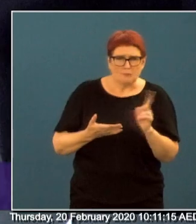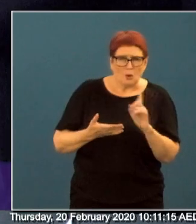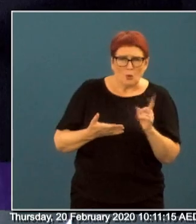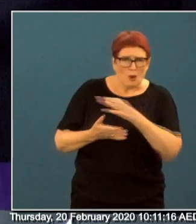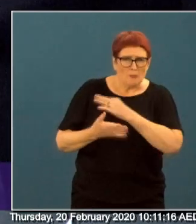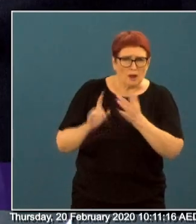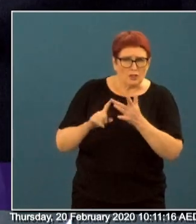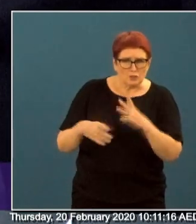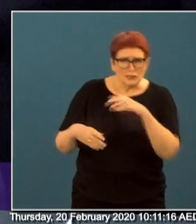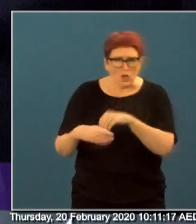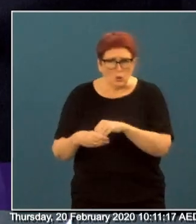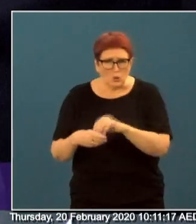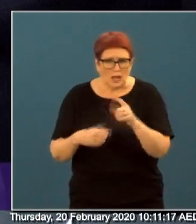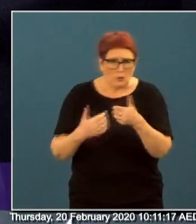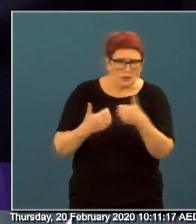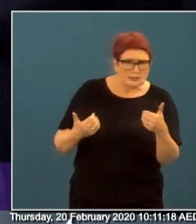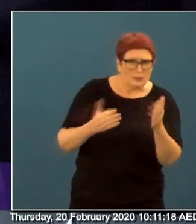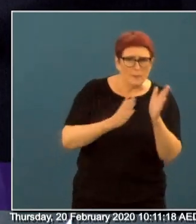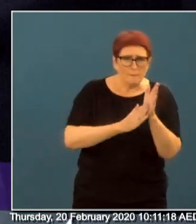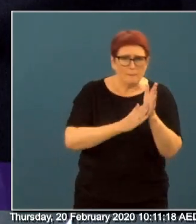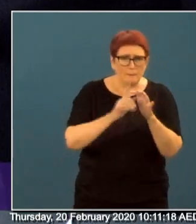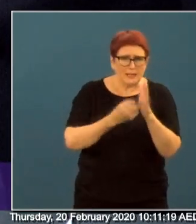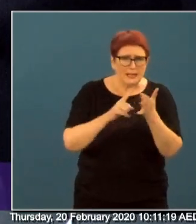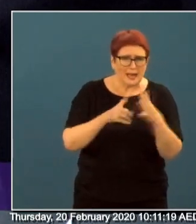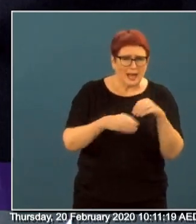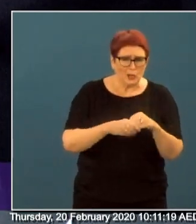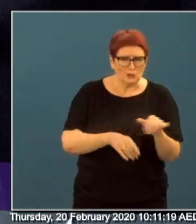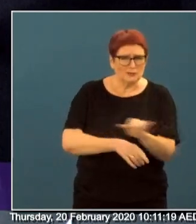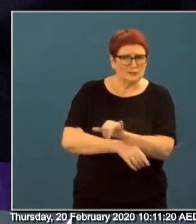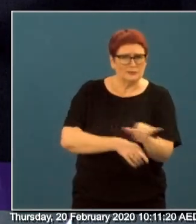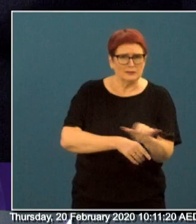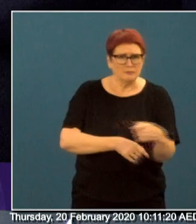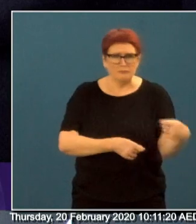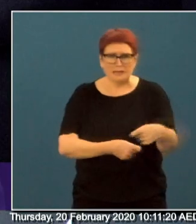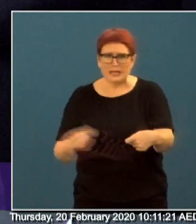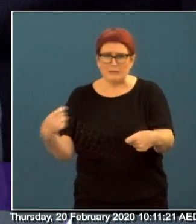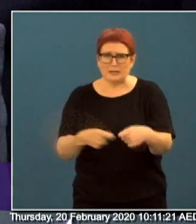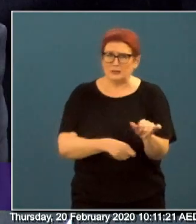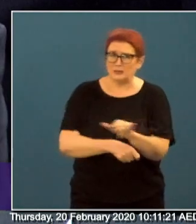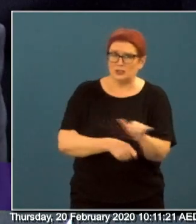and what Medicare covers. And it's not an easy relationship.